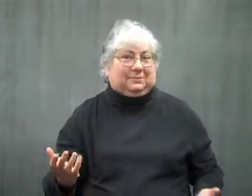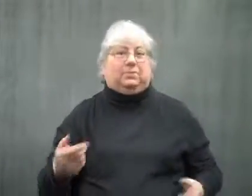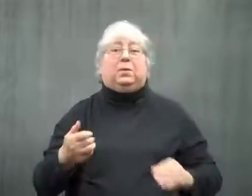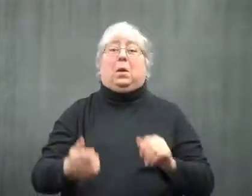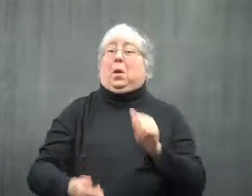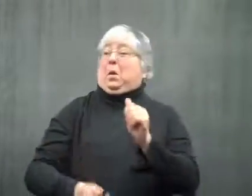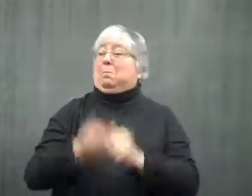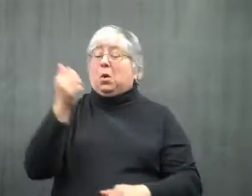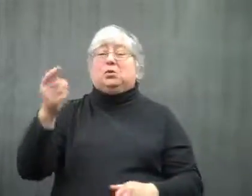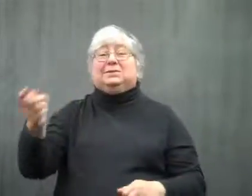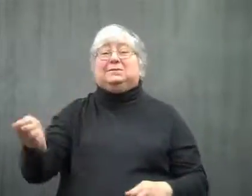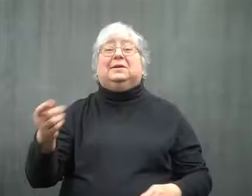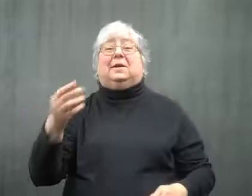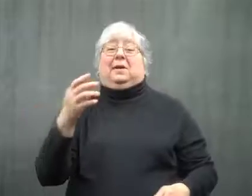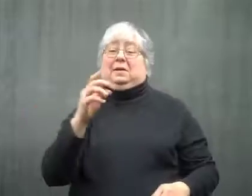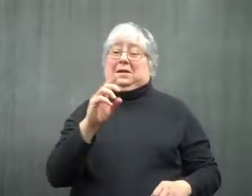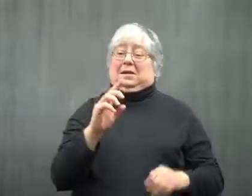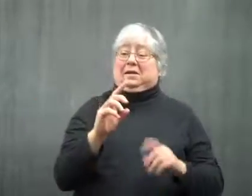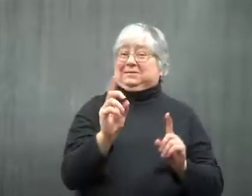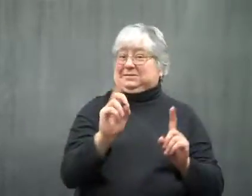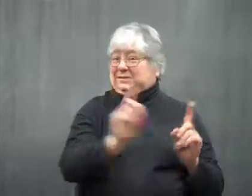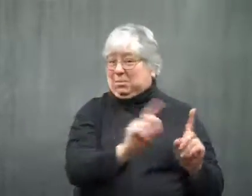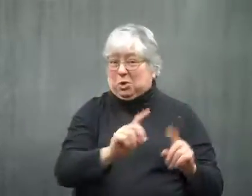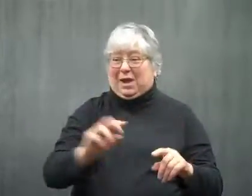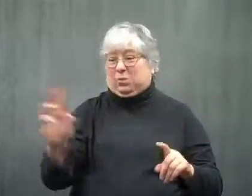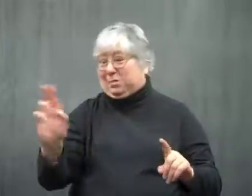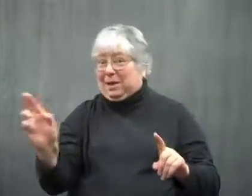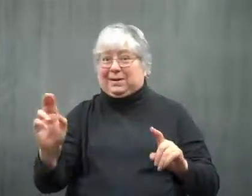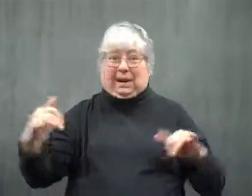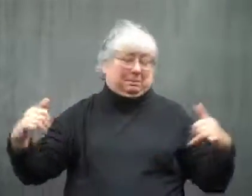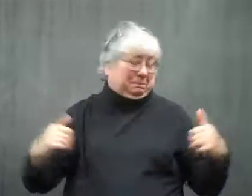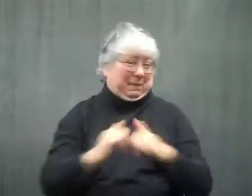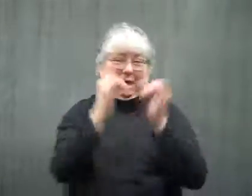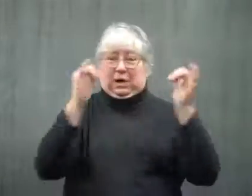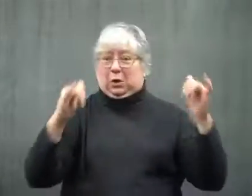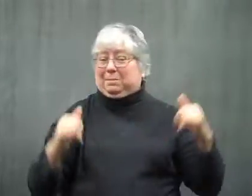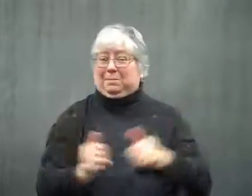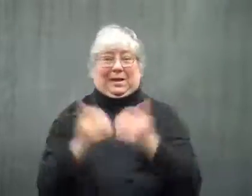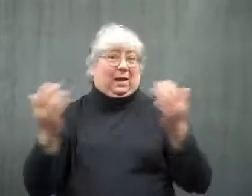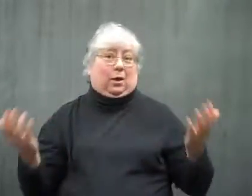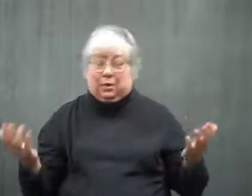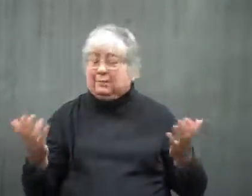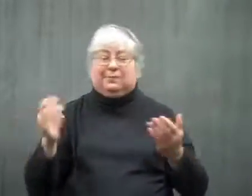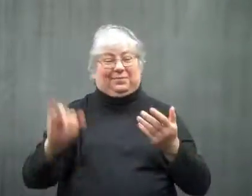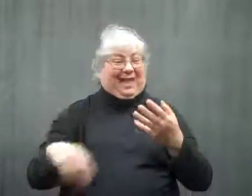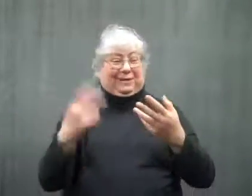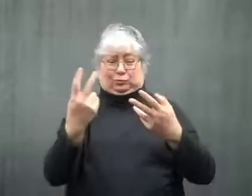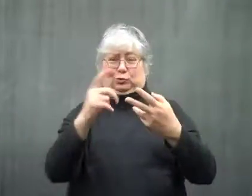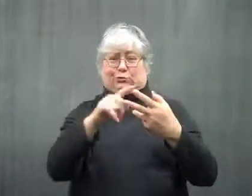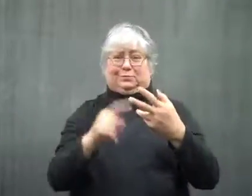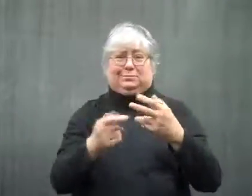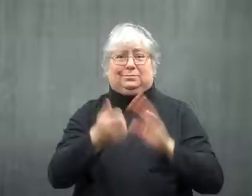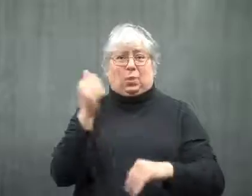The two main issues the Republicans and Democrats clashed on were